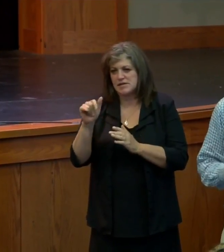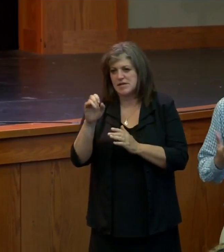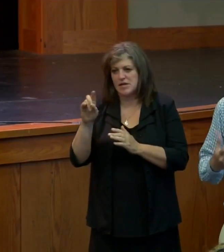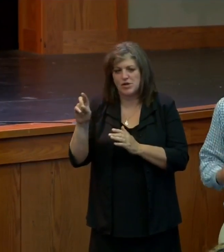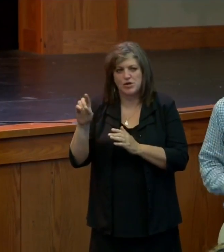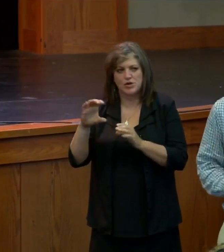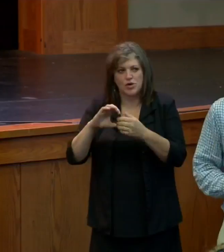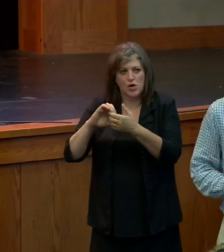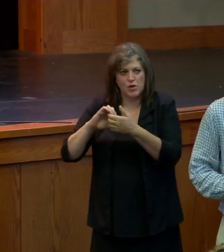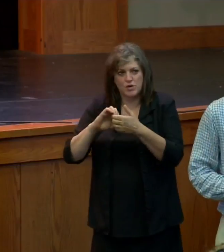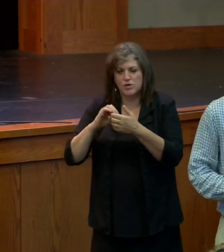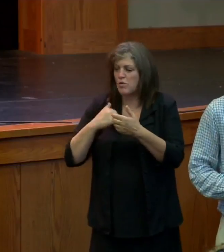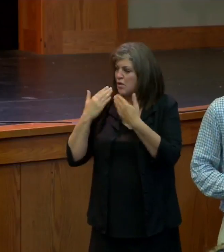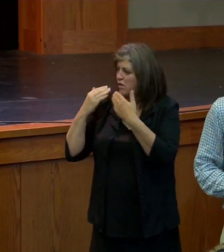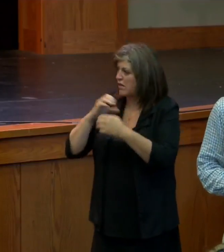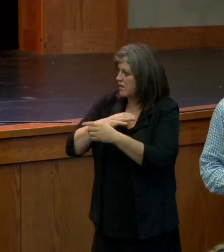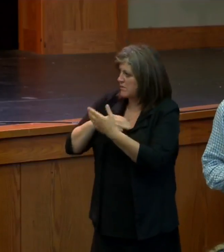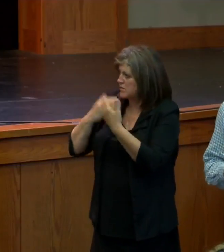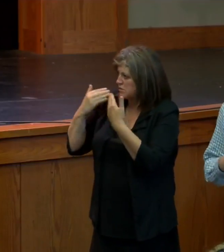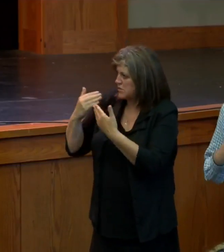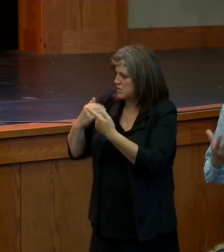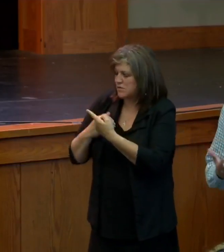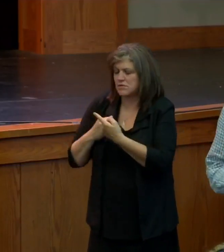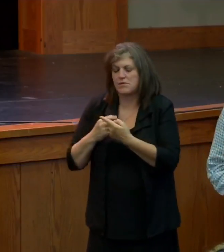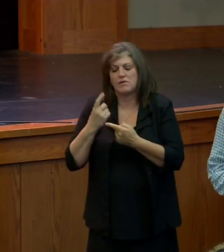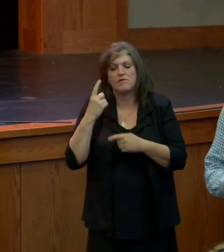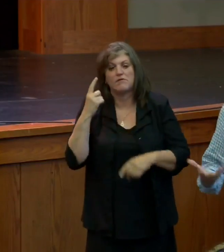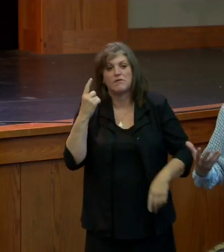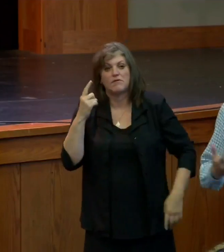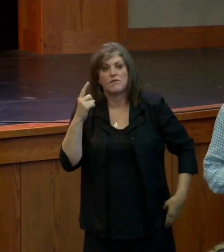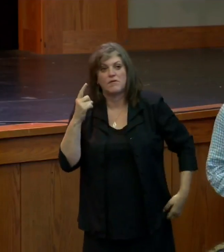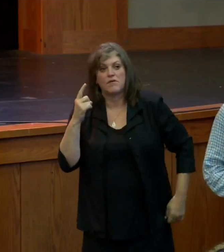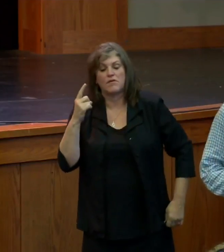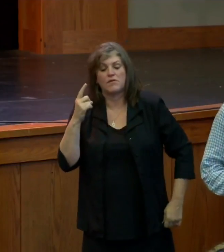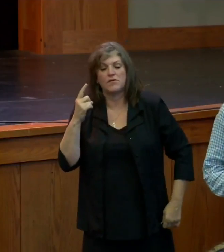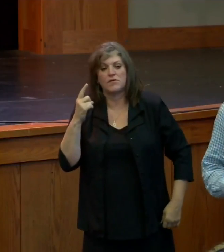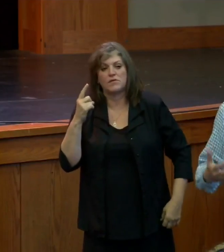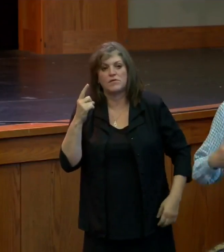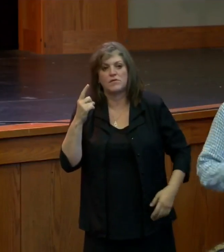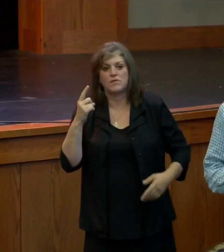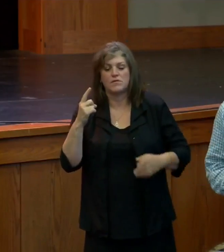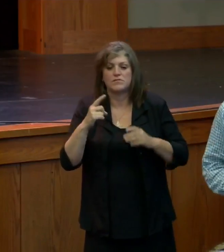I WANT TO THANK THE COMMISSION FOR BRINGING MUCH NEEDED NEW